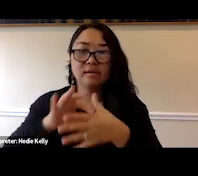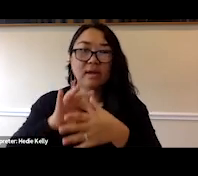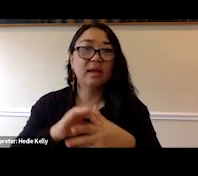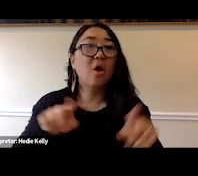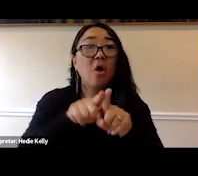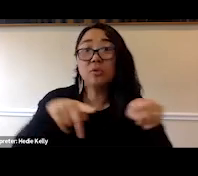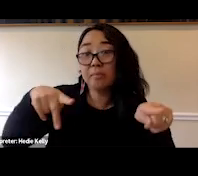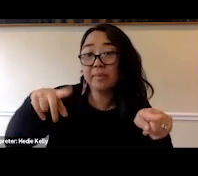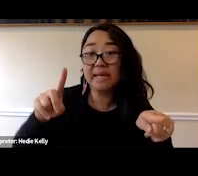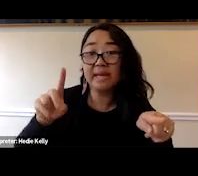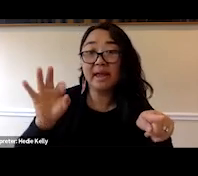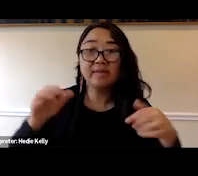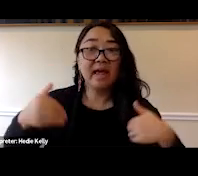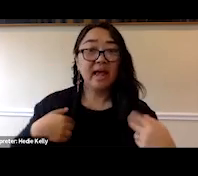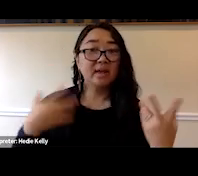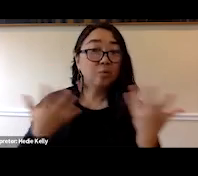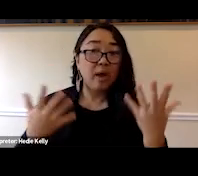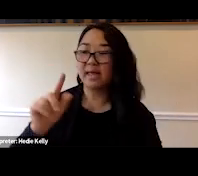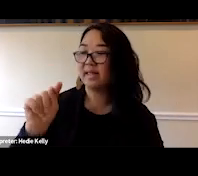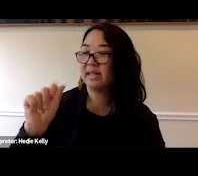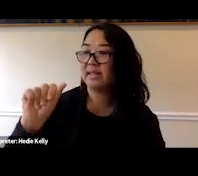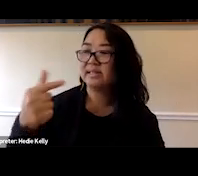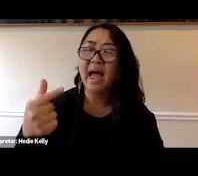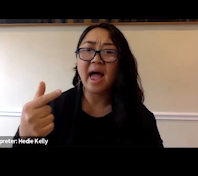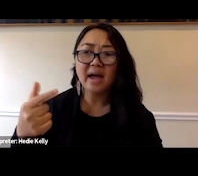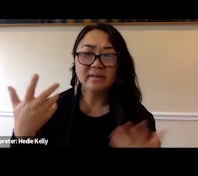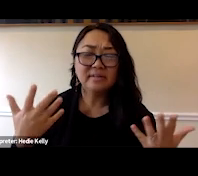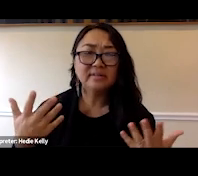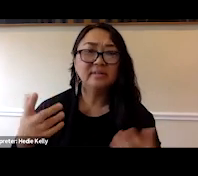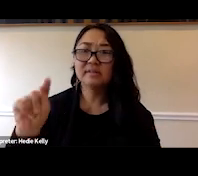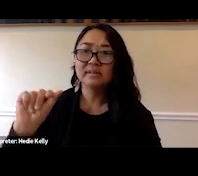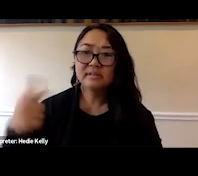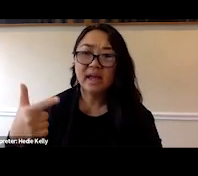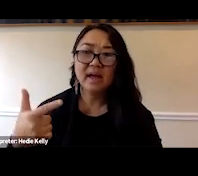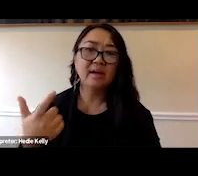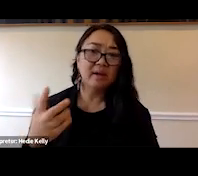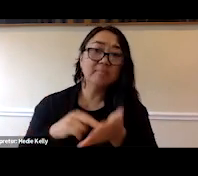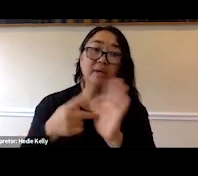So you can tag a PDF and this is how we create the structure.